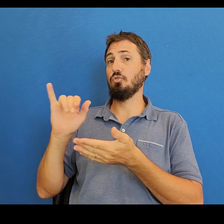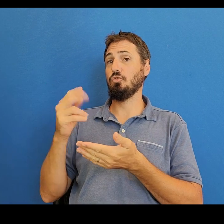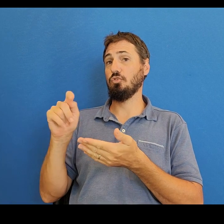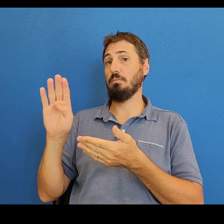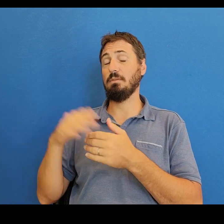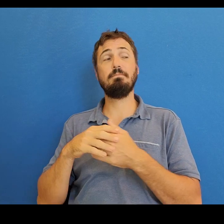Thanks Brad